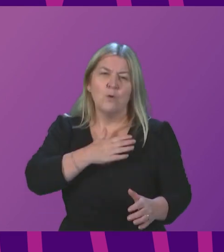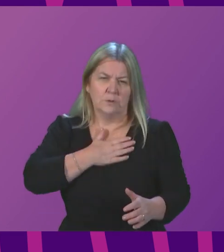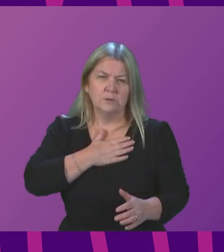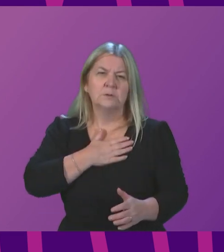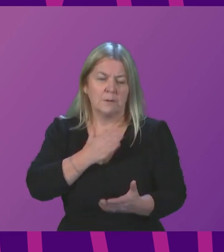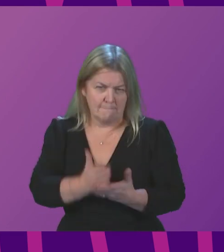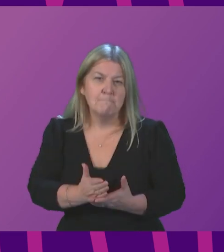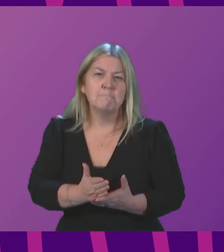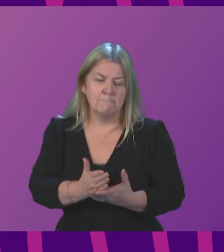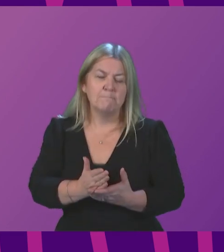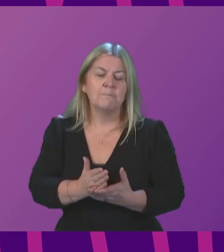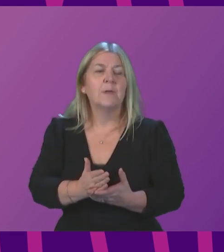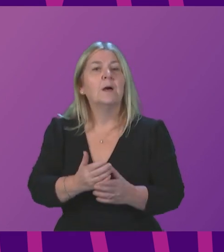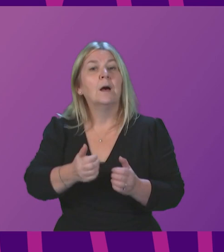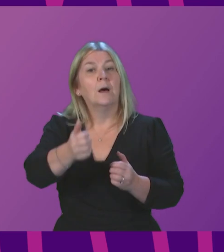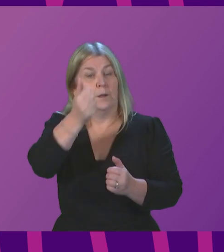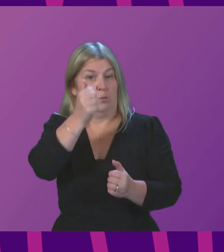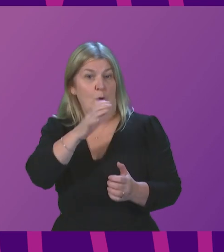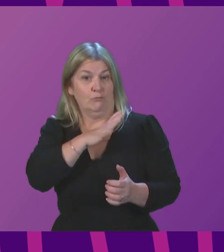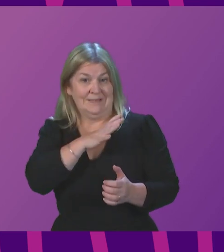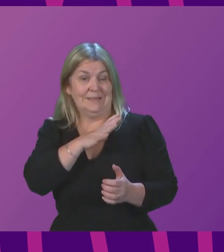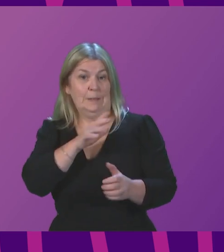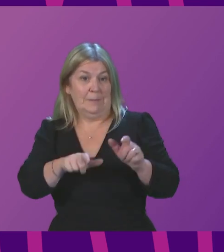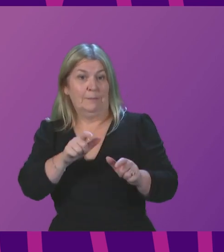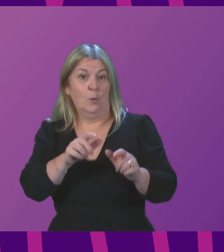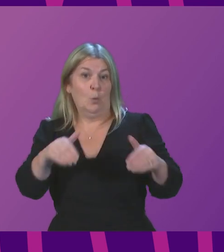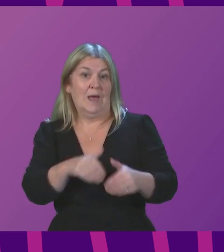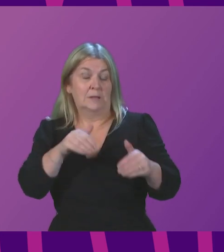We know that the number of people who are waiting for more than 12 weeks for cardiology